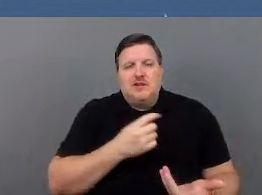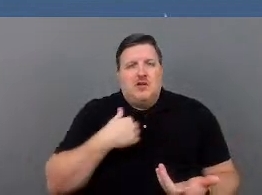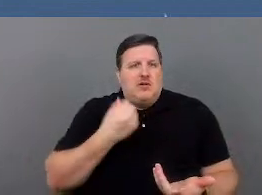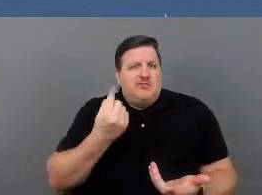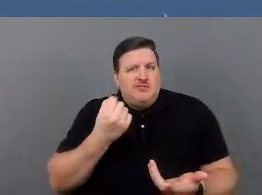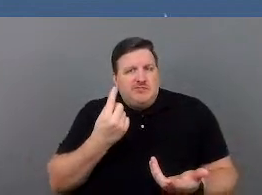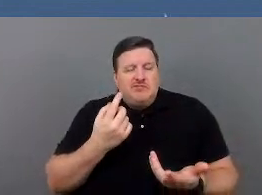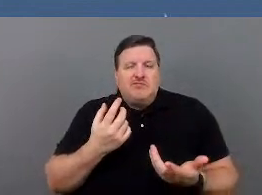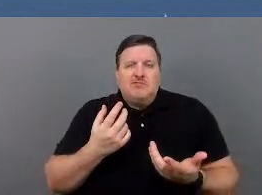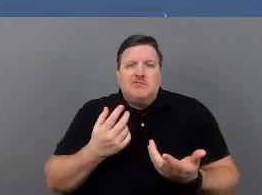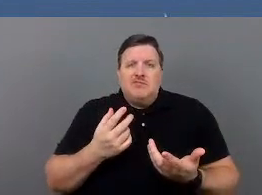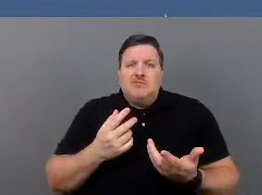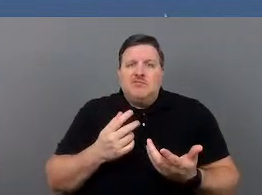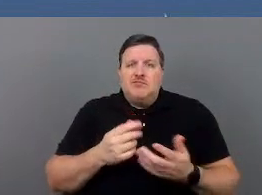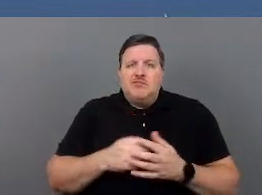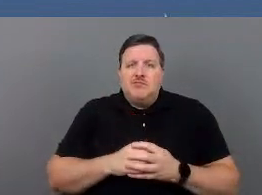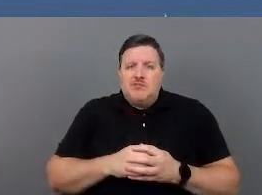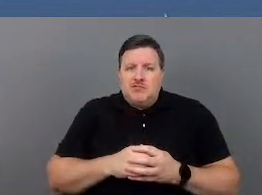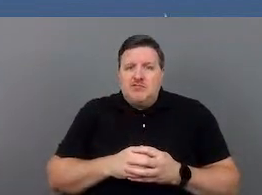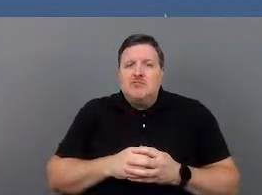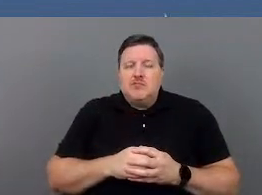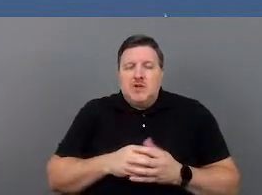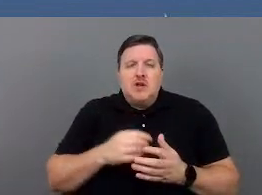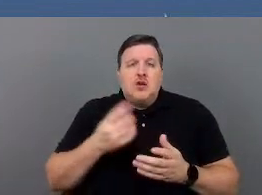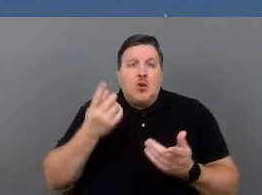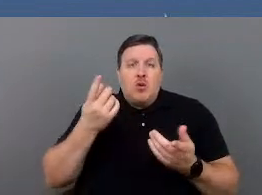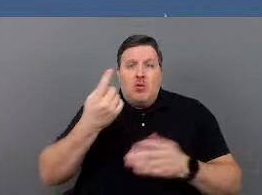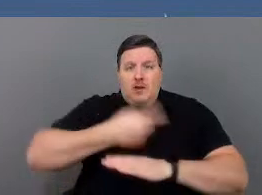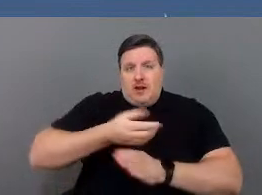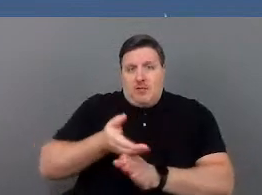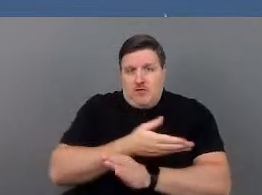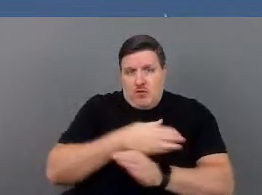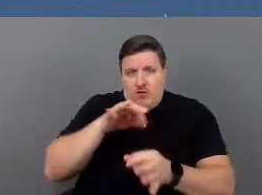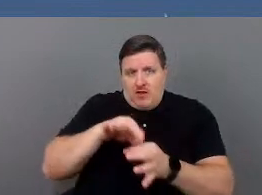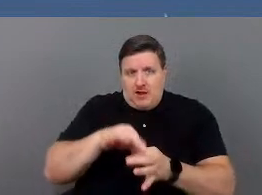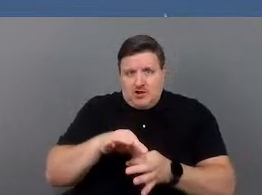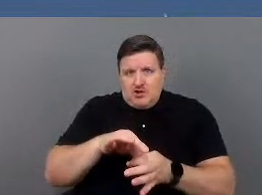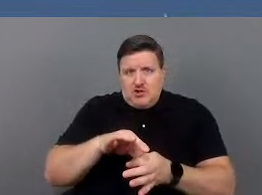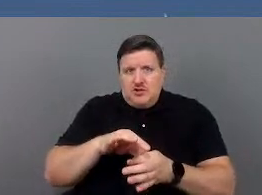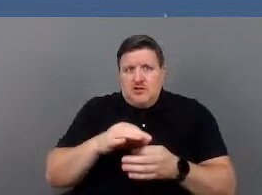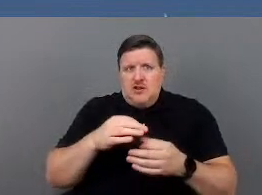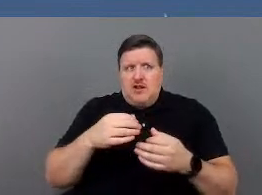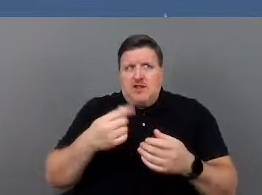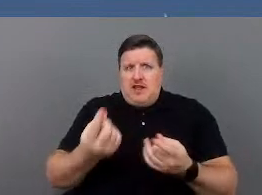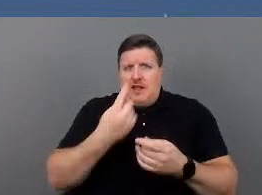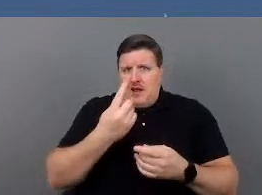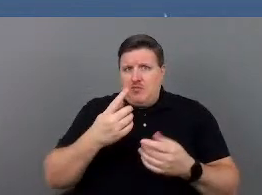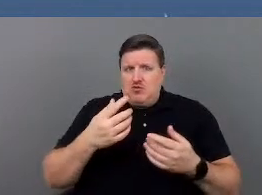VERY CLOSE AND WHEN I CALLED THE POLICE IT TOOK ALMOST 30 MINUTES TO GET THERE. I HAD A NO TRESPASSING SIGN ON MY HOUSE.